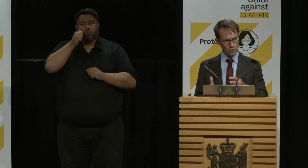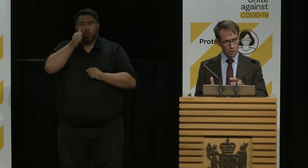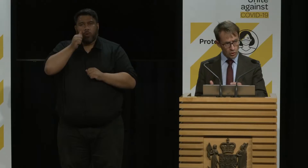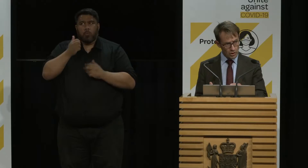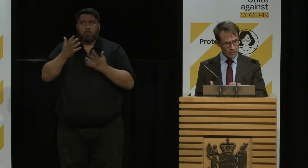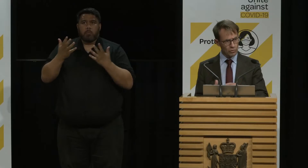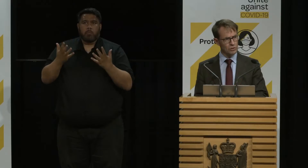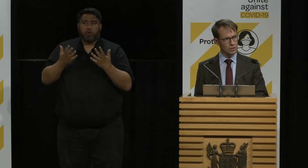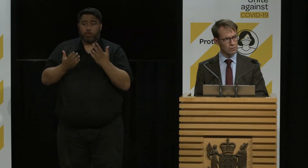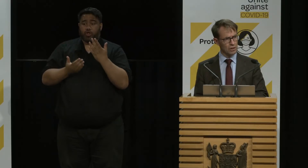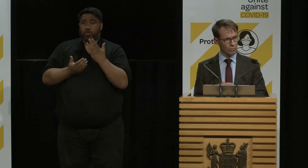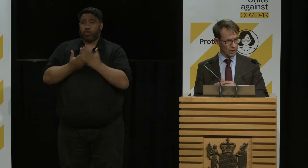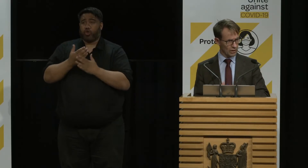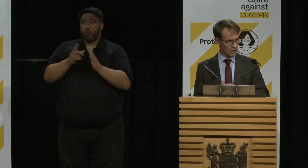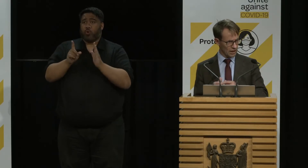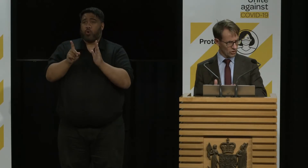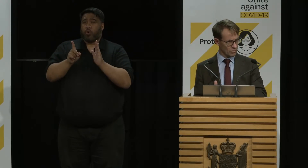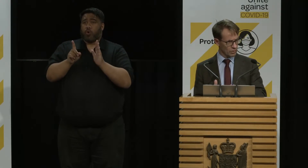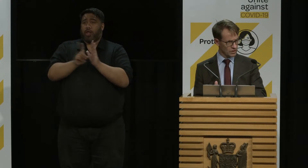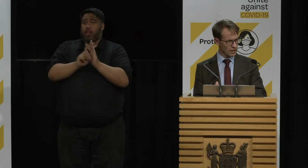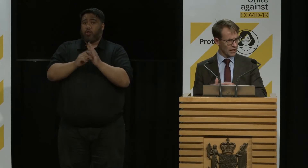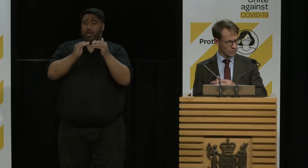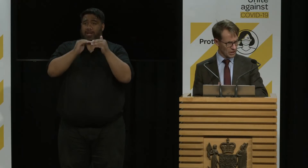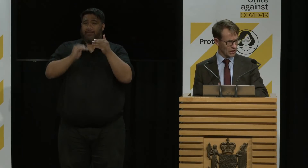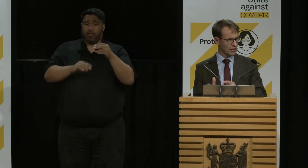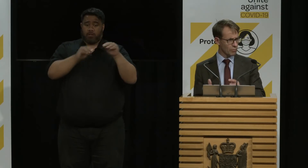public health precautions in place.